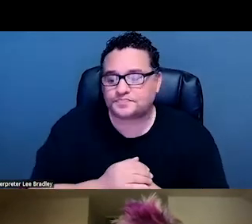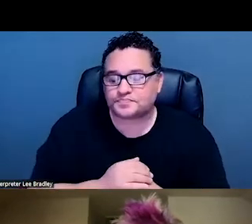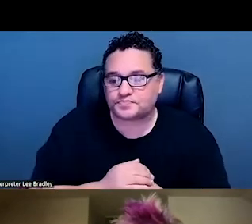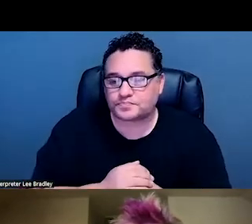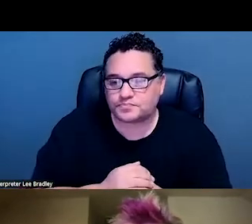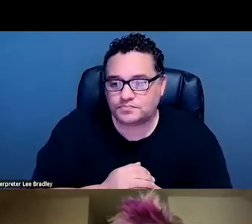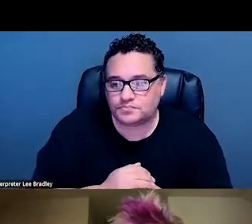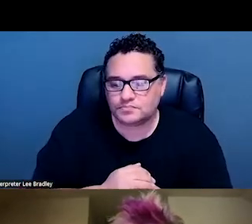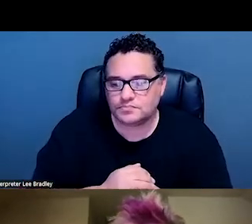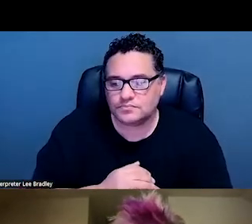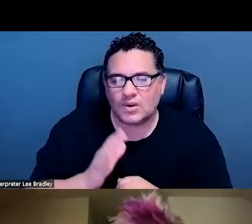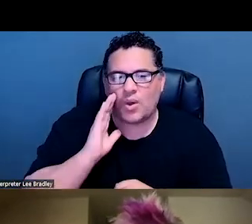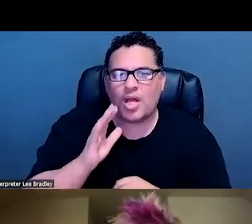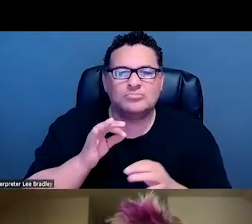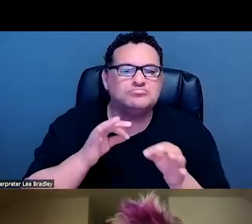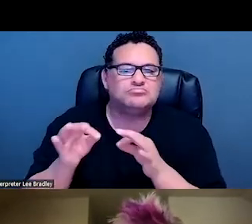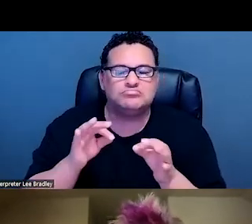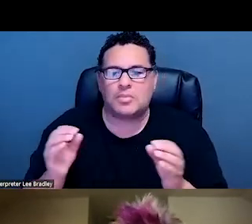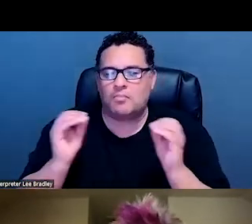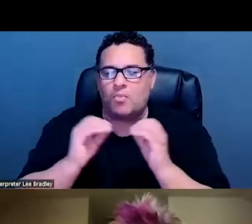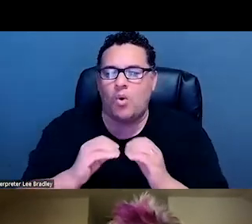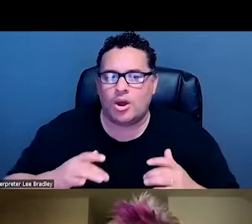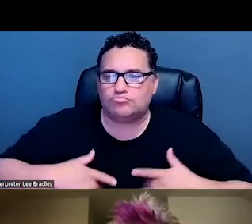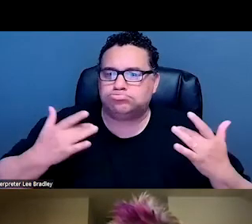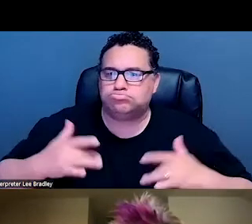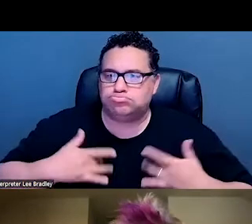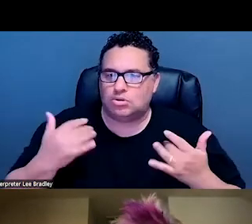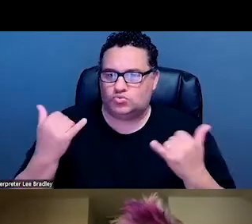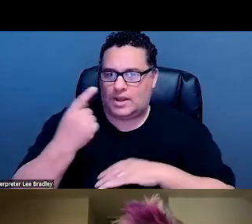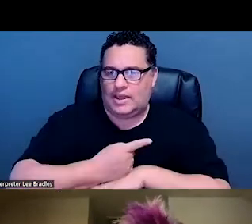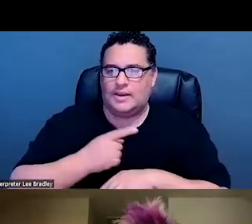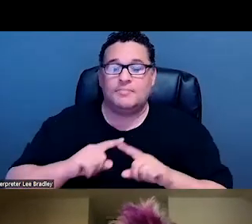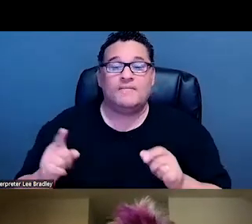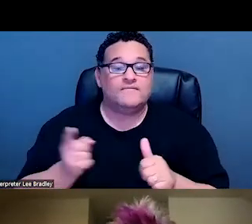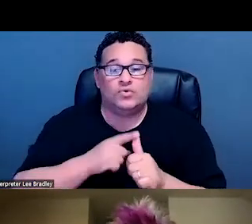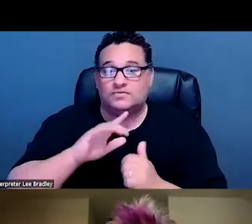TALK MORE, A LOT MORE ABOUT WHAT IS GOING ON TODAY. BUT FIRST OF ALL, FEDERAL LEGISLATION THAT